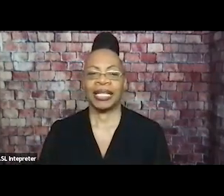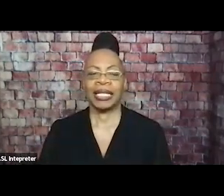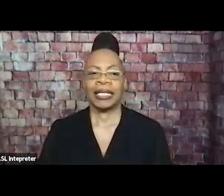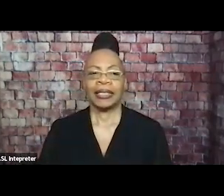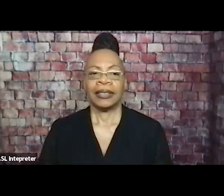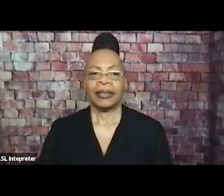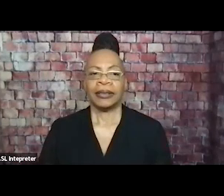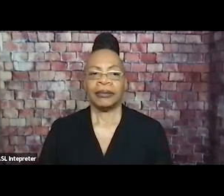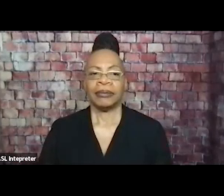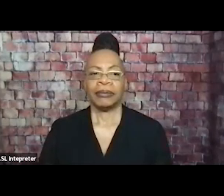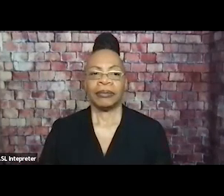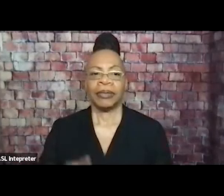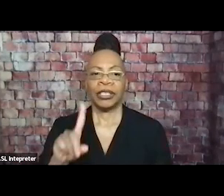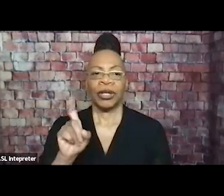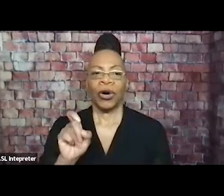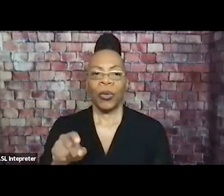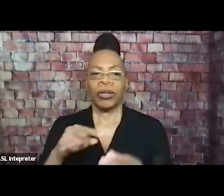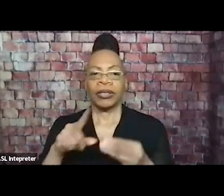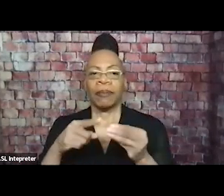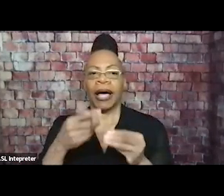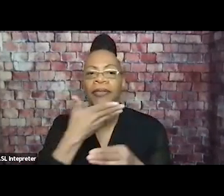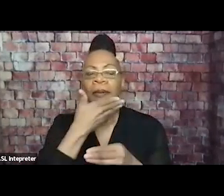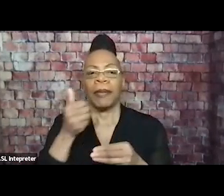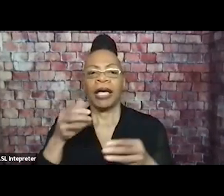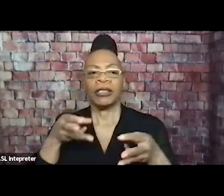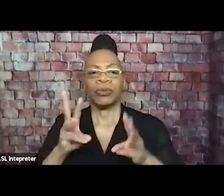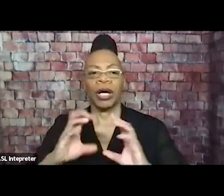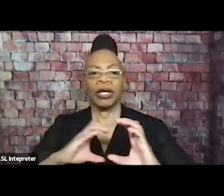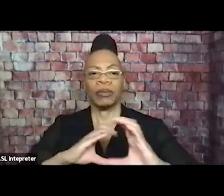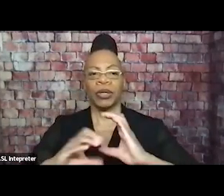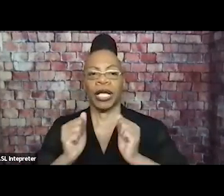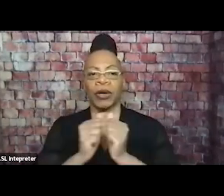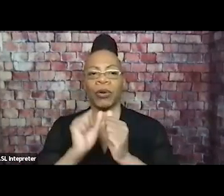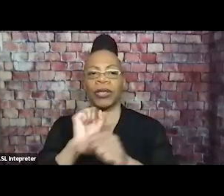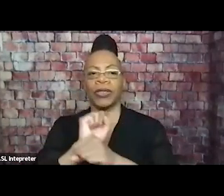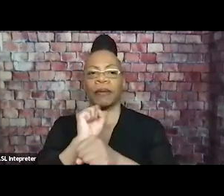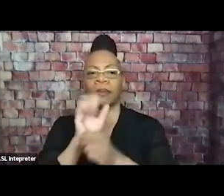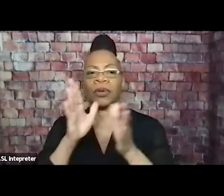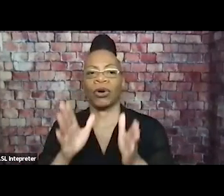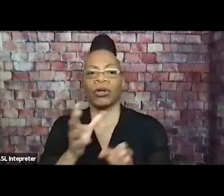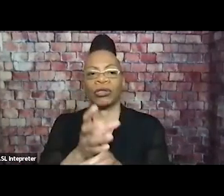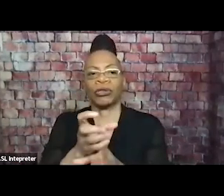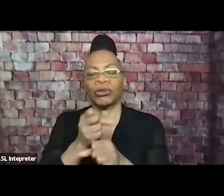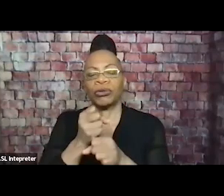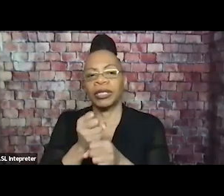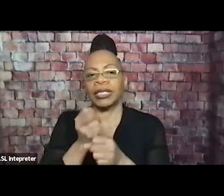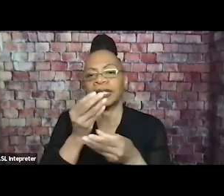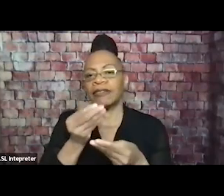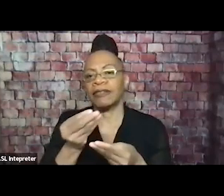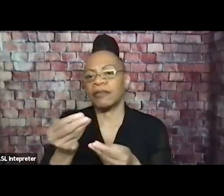So this question is about the best way to communicate with employers to get collateral information. So we've talked a lot about